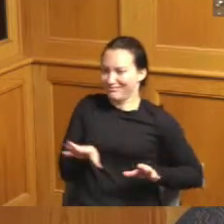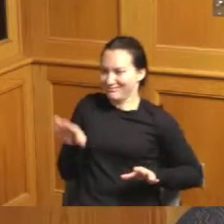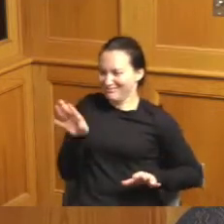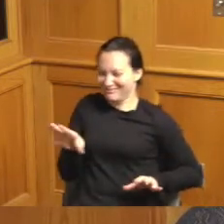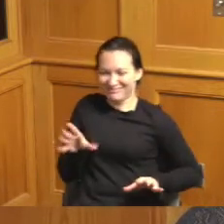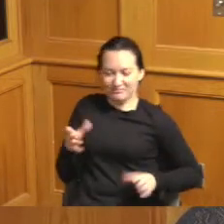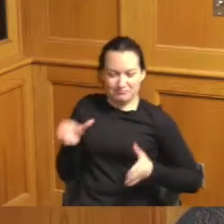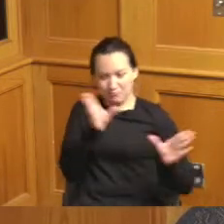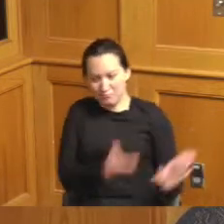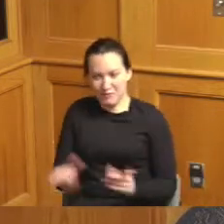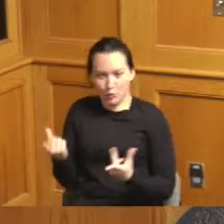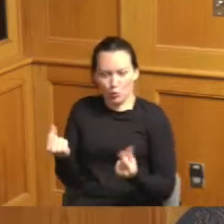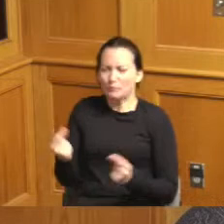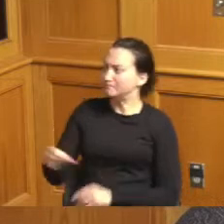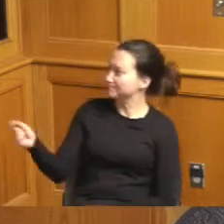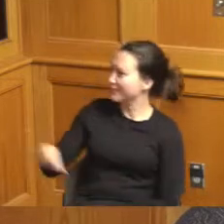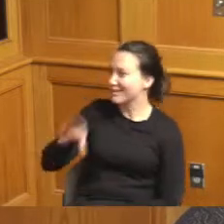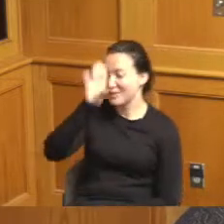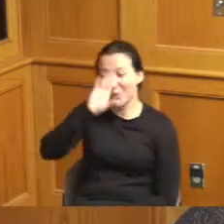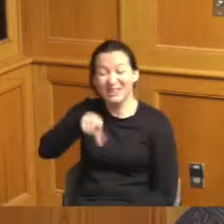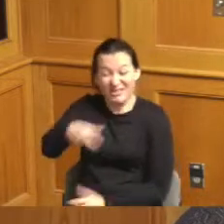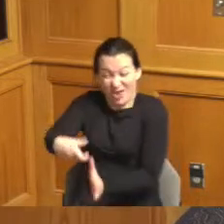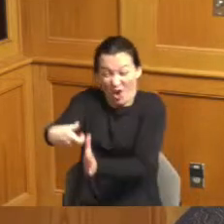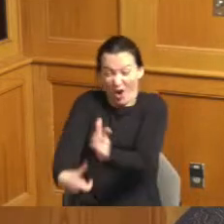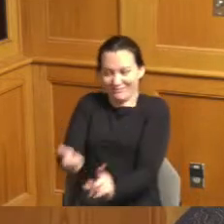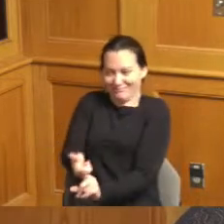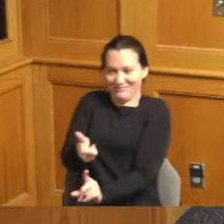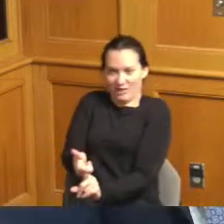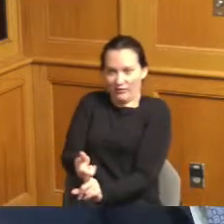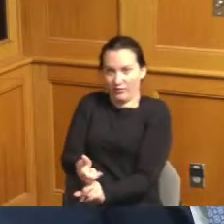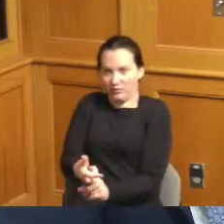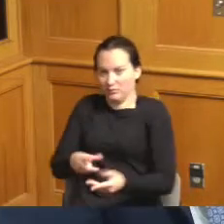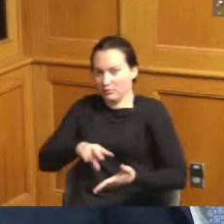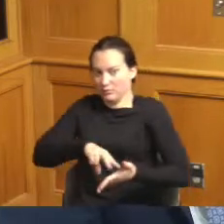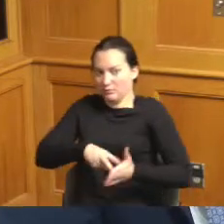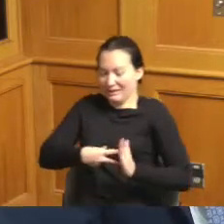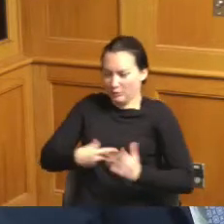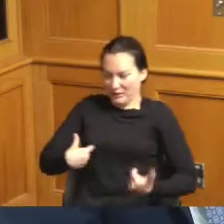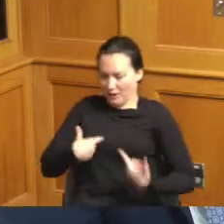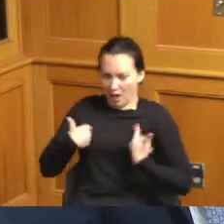what we plan on doing yeah and it's not just costs but obviously well-being so yeah and so I'm really